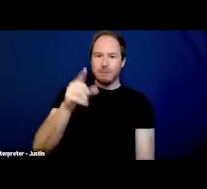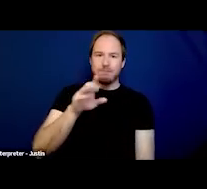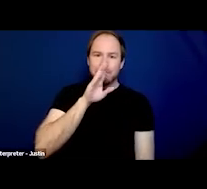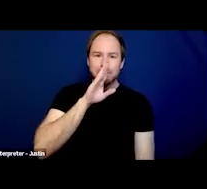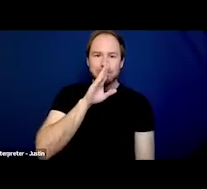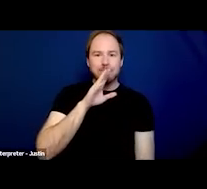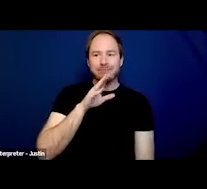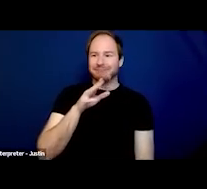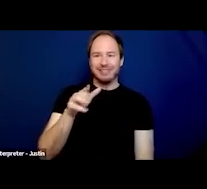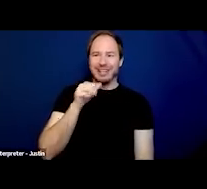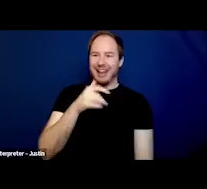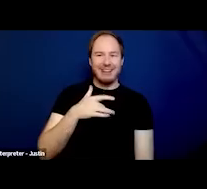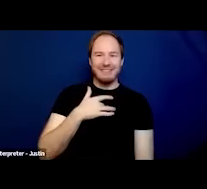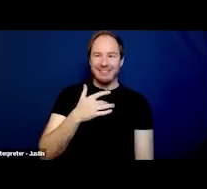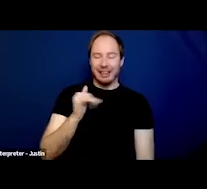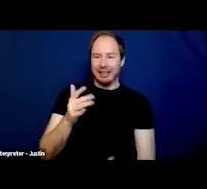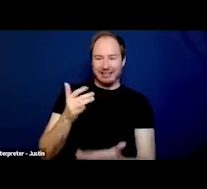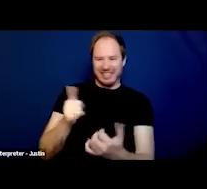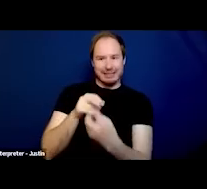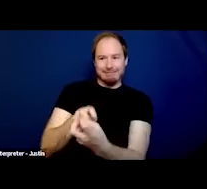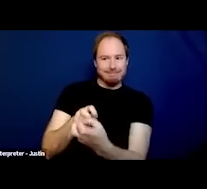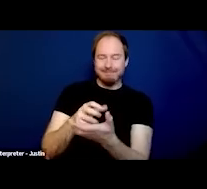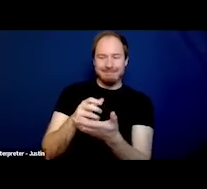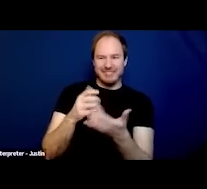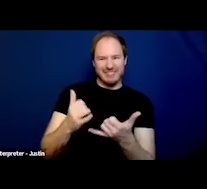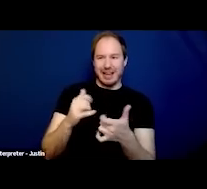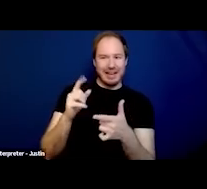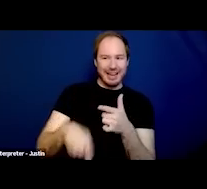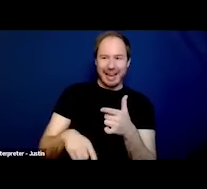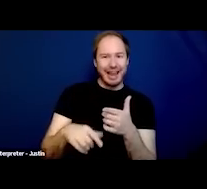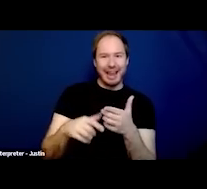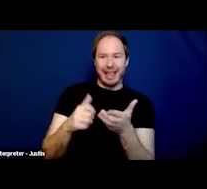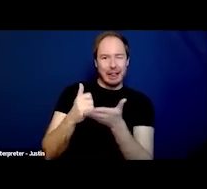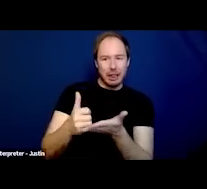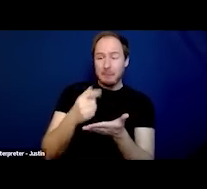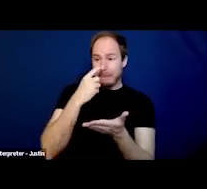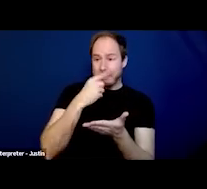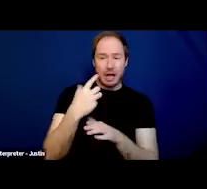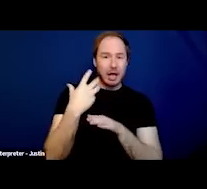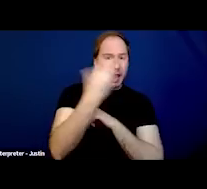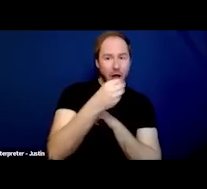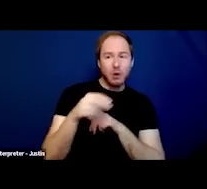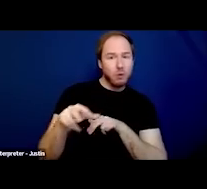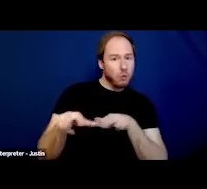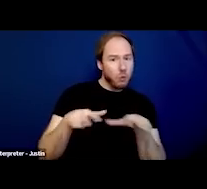This doesn't feel like a productive conversation in here. We can either go outside and take a walk and talk about it, or you can go back to your unit